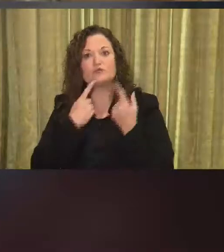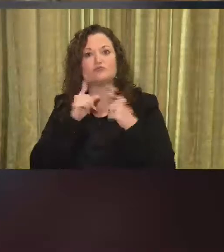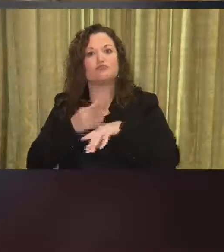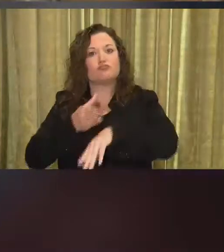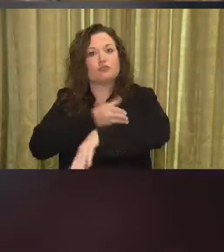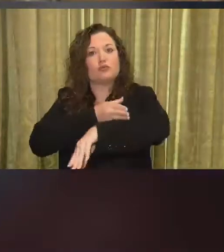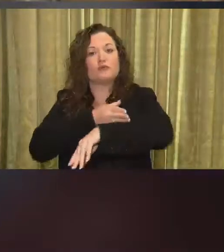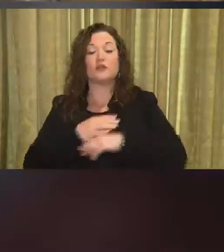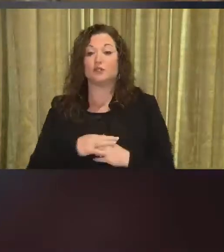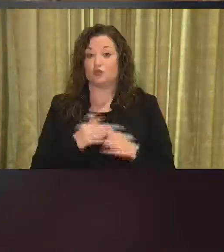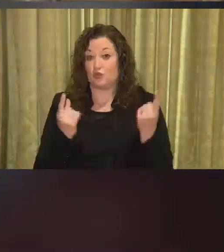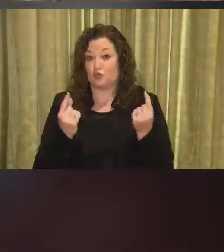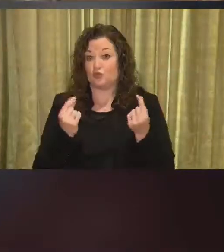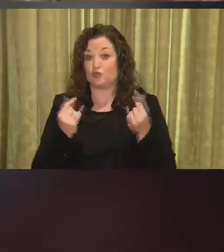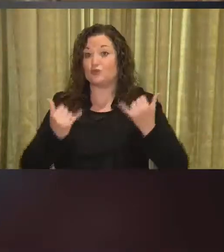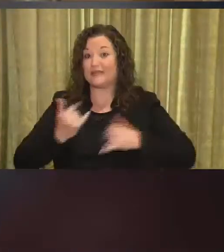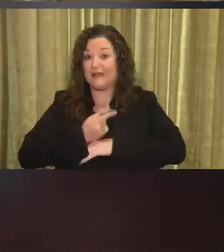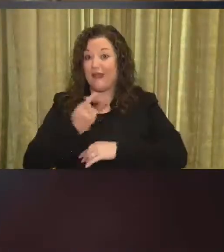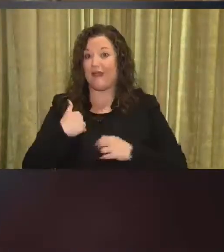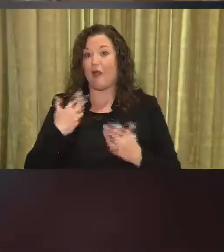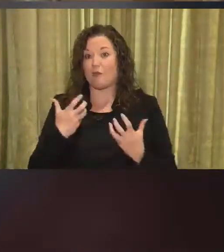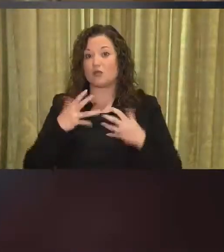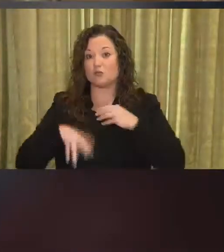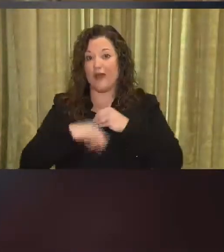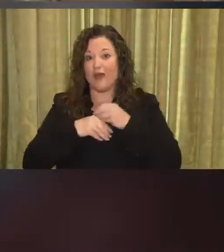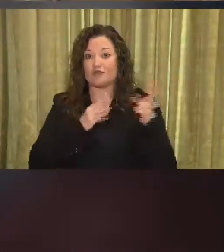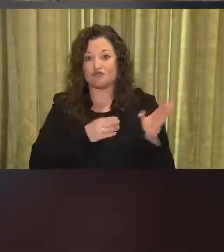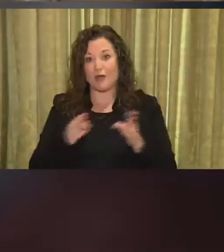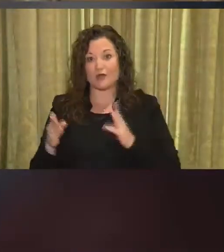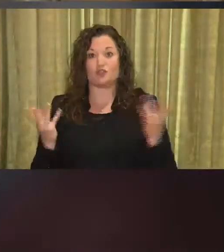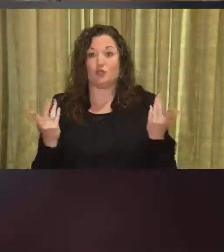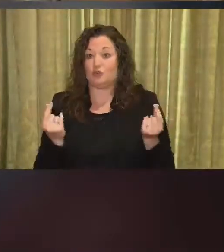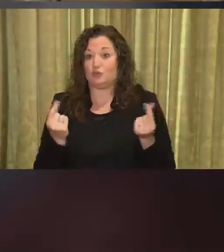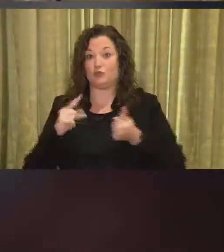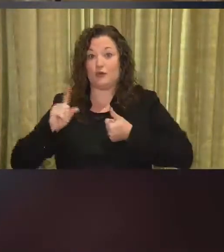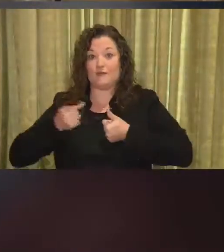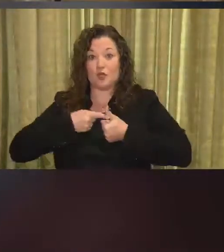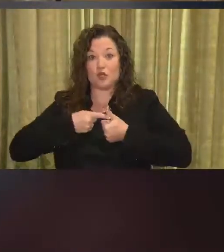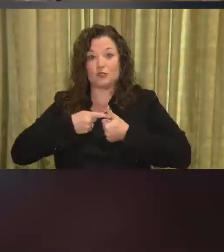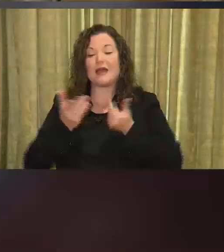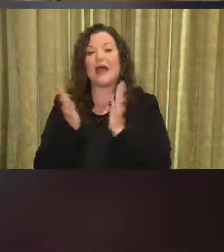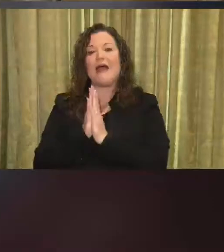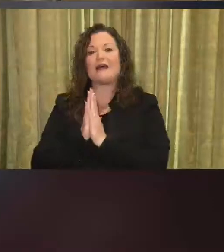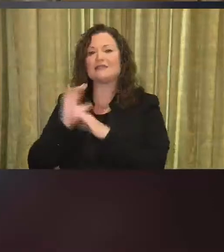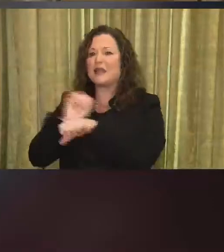strategies that I want to talk about today. First, I am asking employers in our state